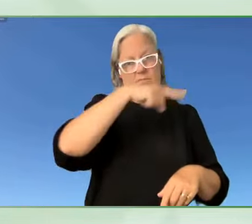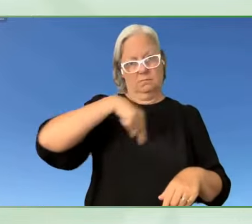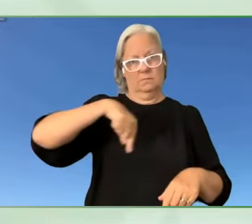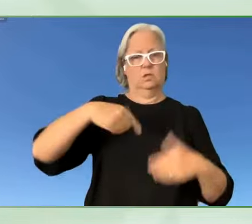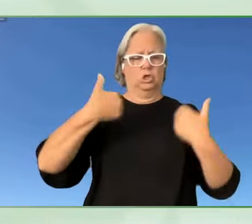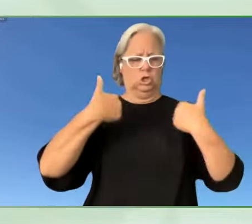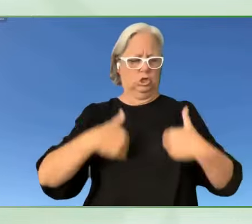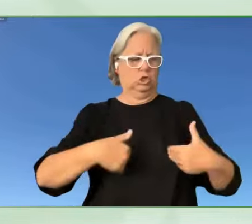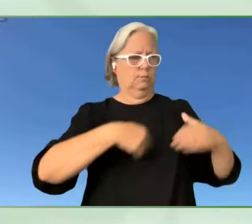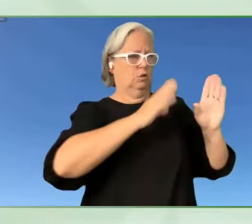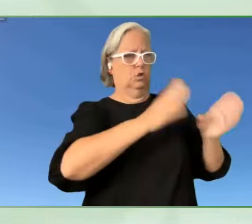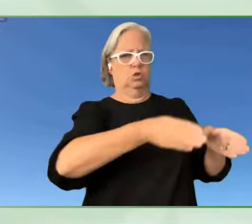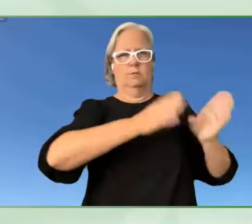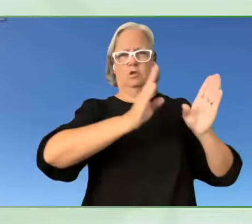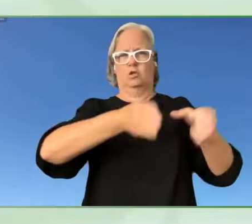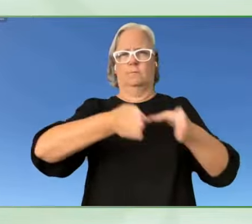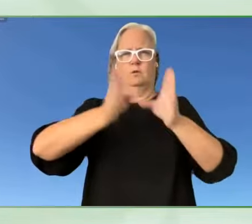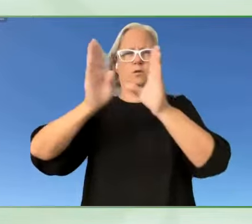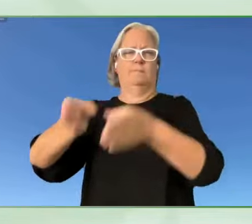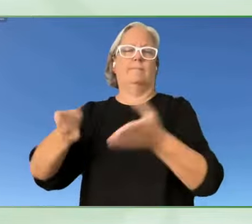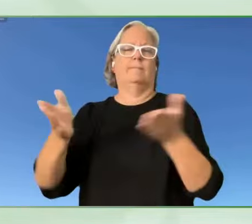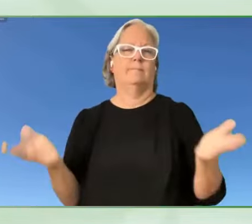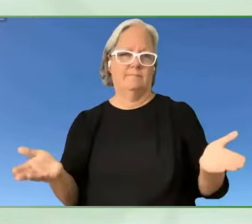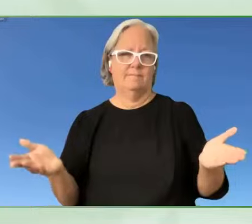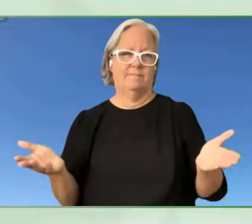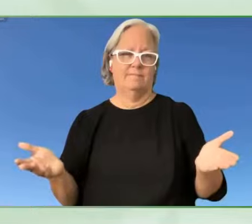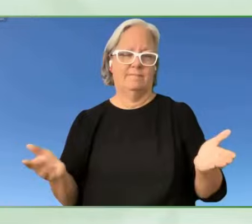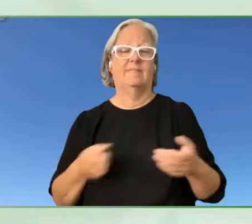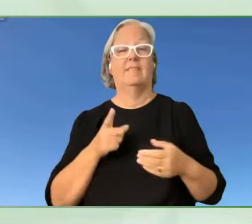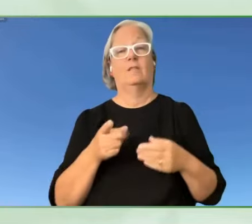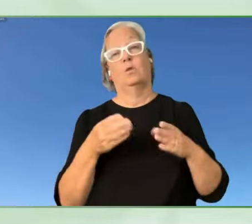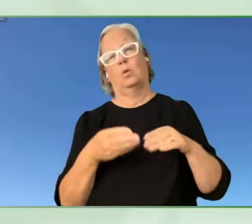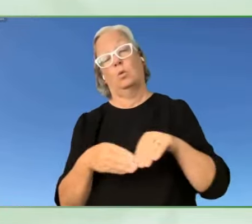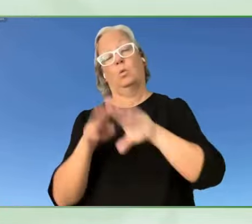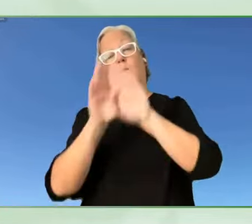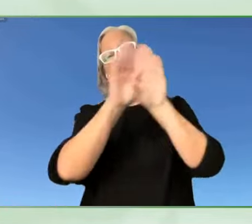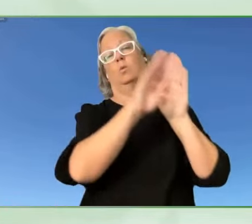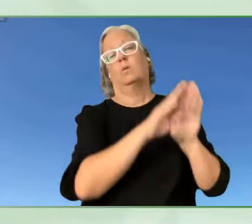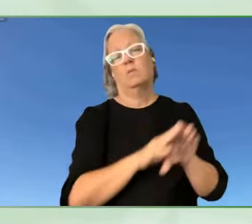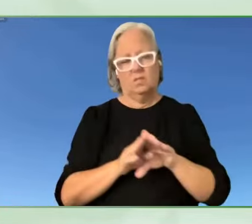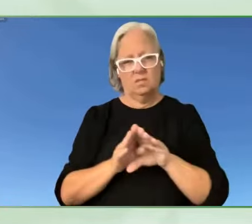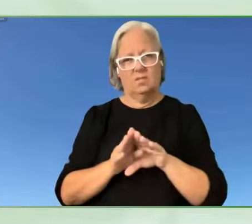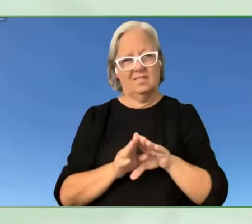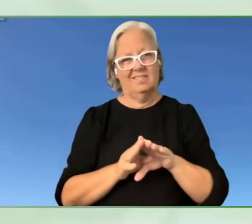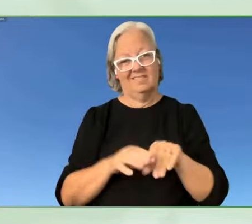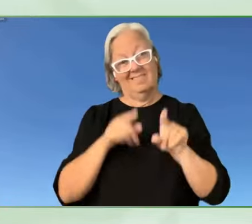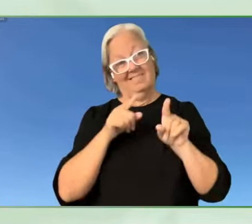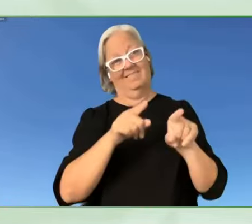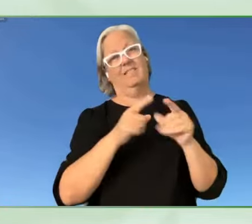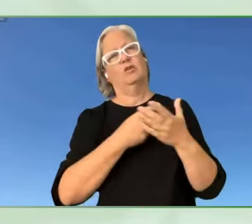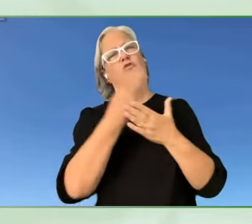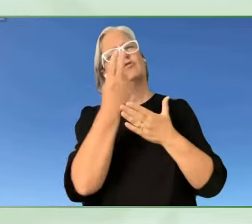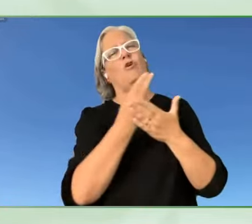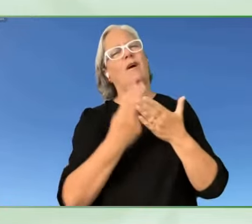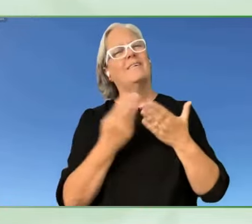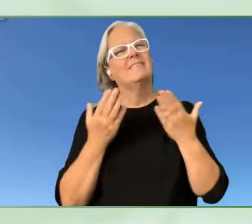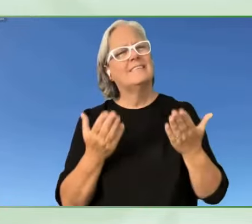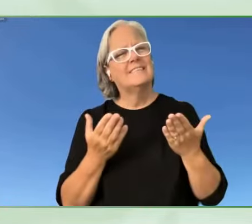the school curriculum, but also the teacher developing curriculum that we have.